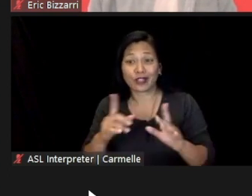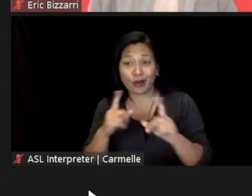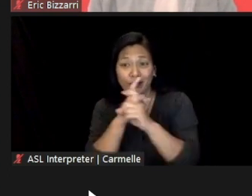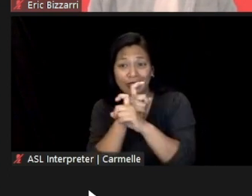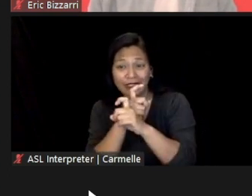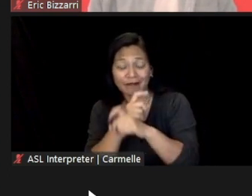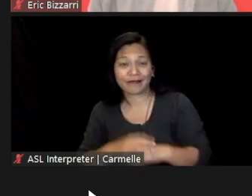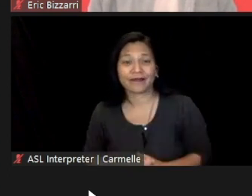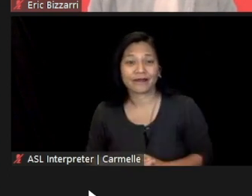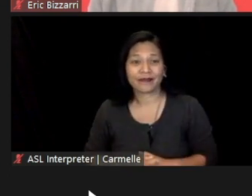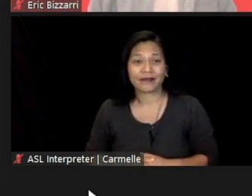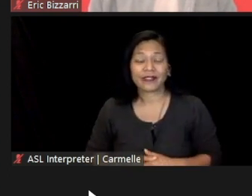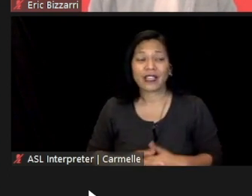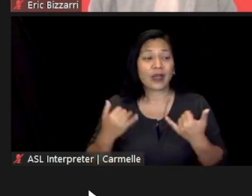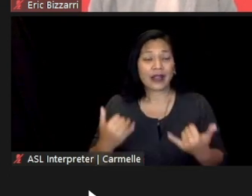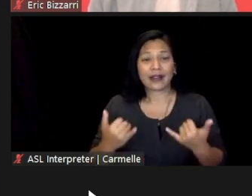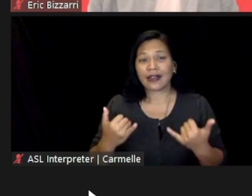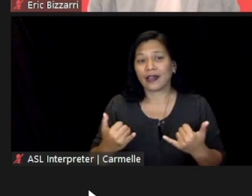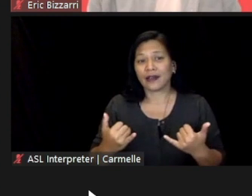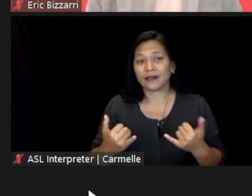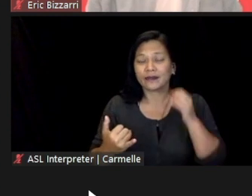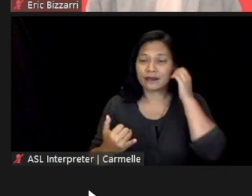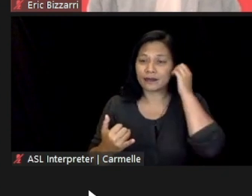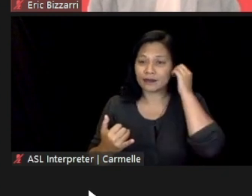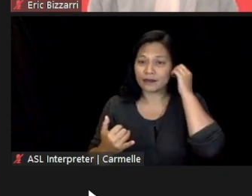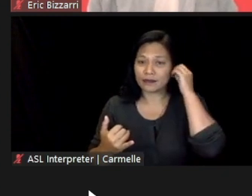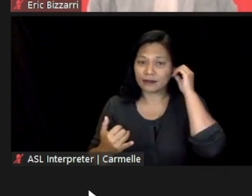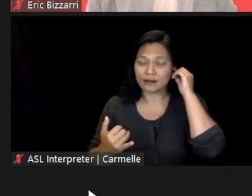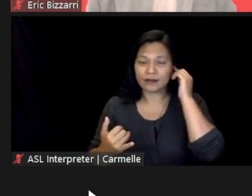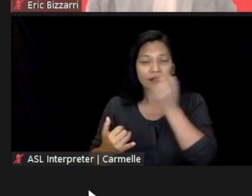And so we're under, you know, the mandate.